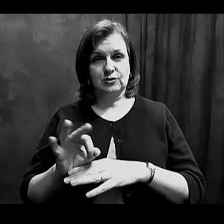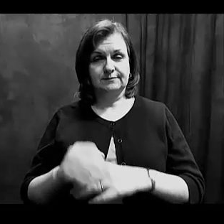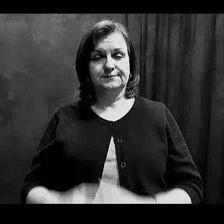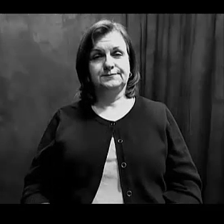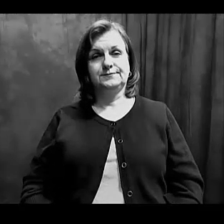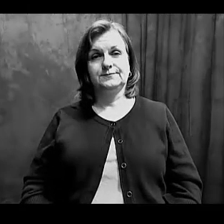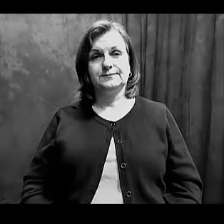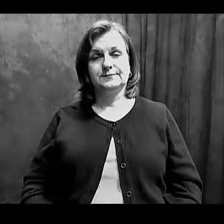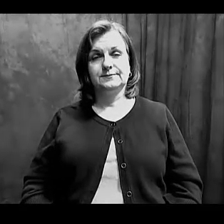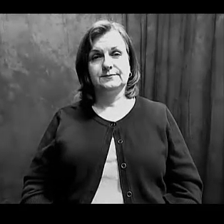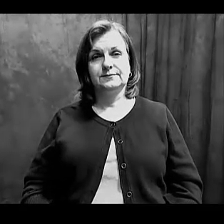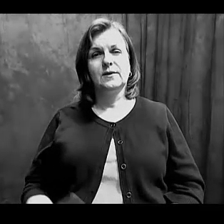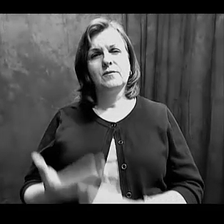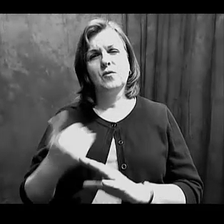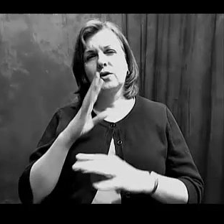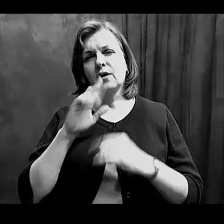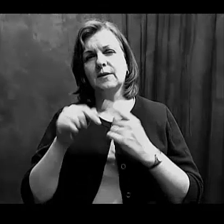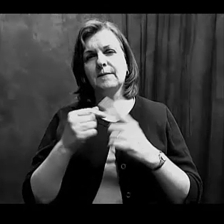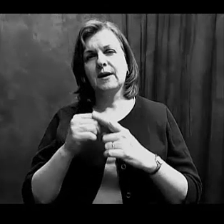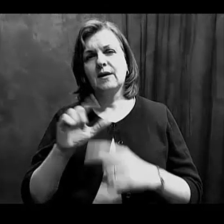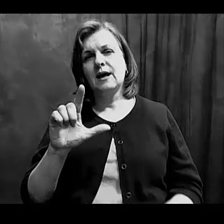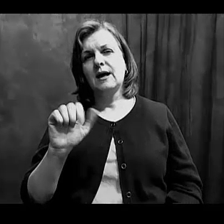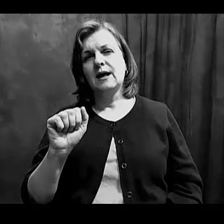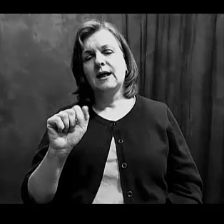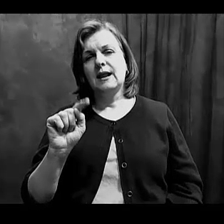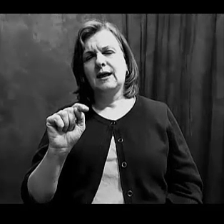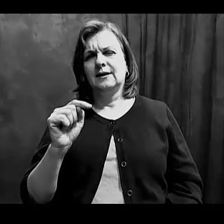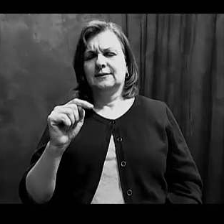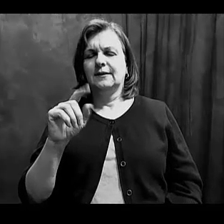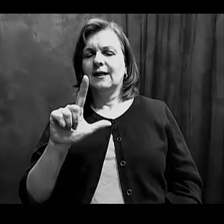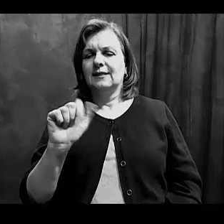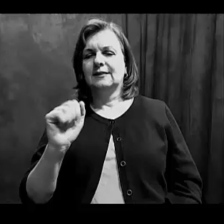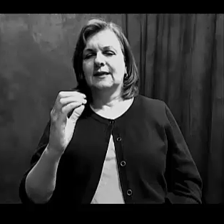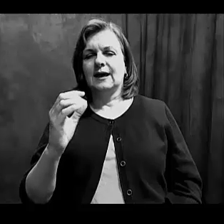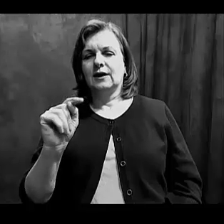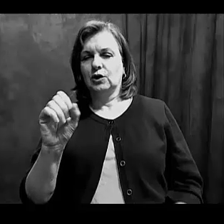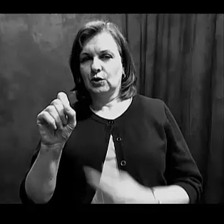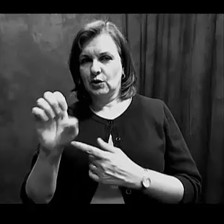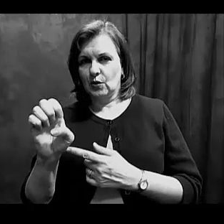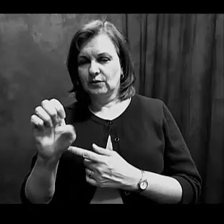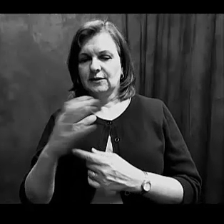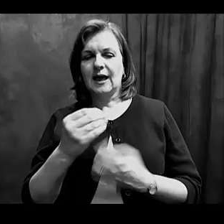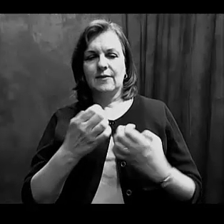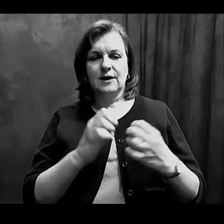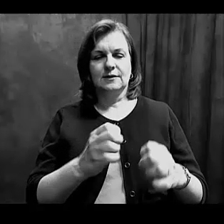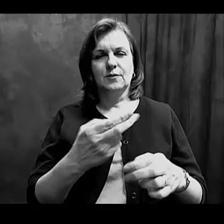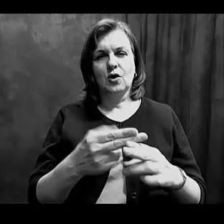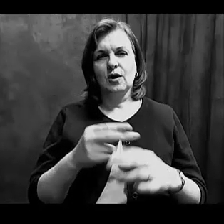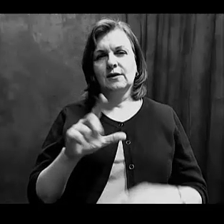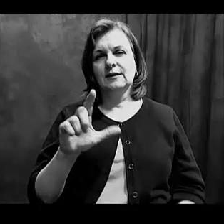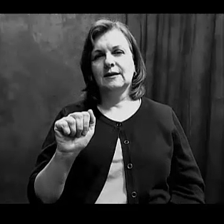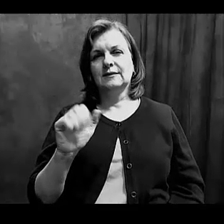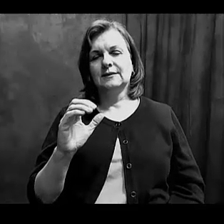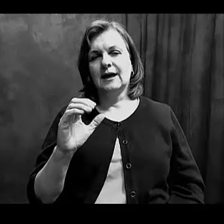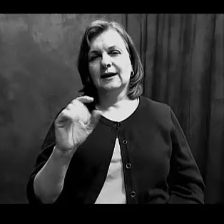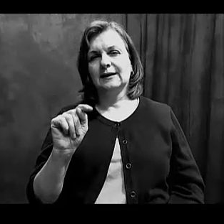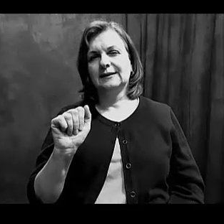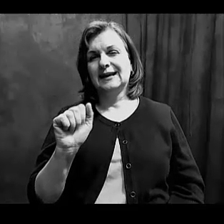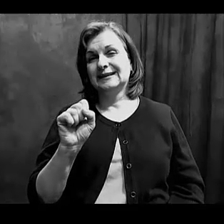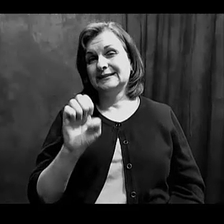we talked about lactose before and we've talked about the enzyme lactase so we want to think about